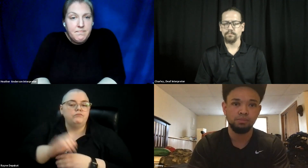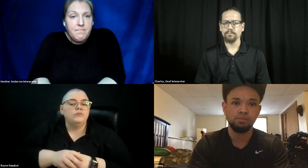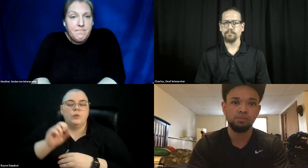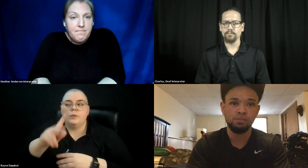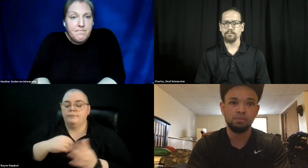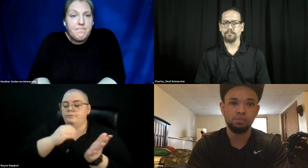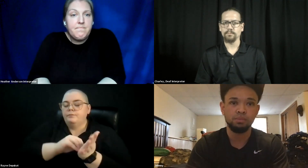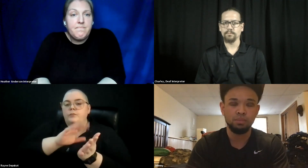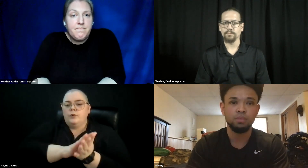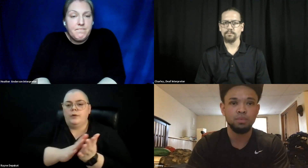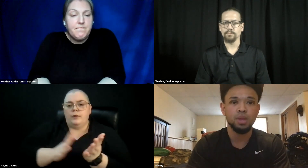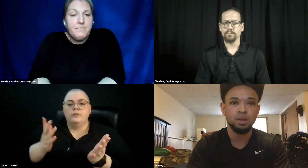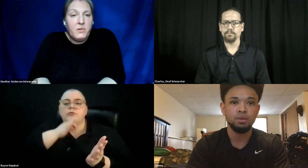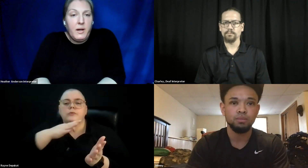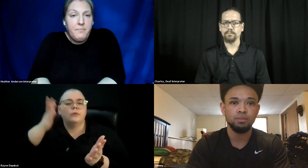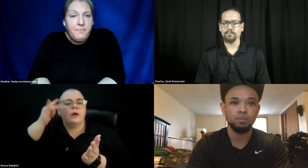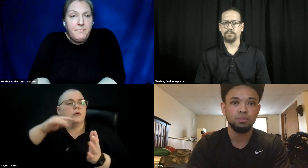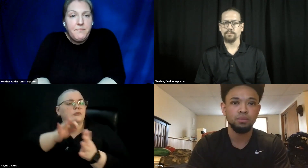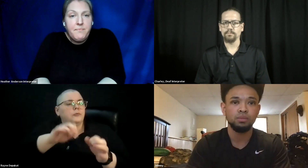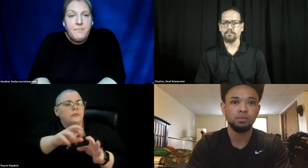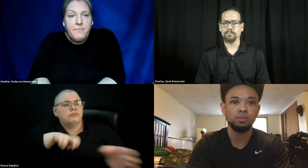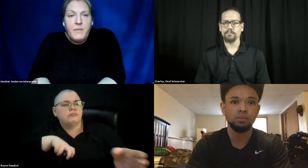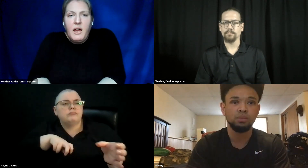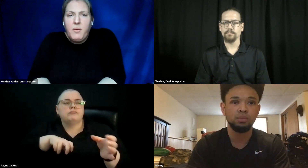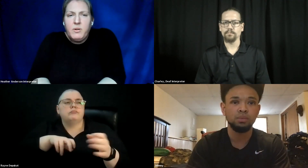Mm hmm. Okay.